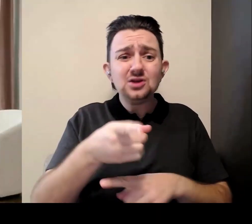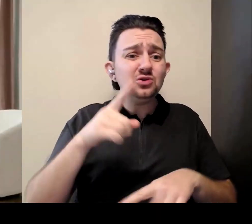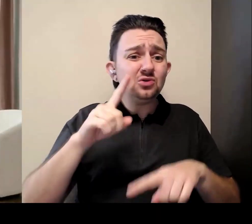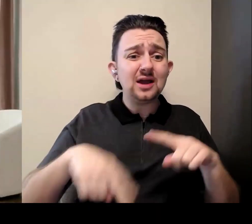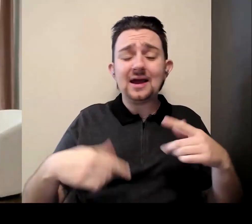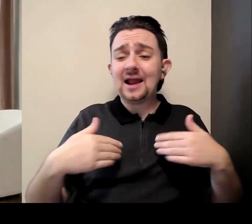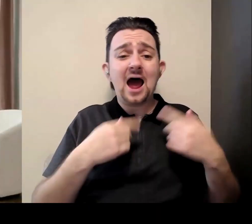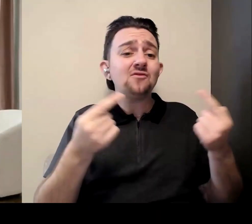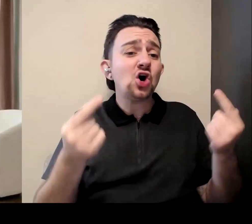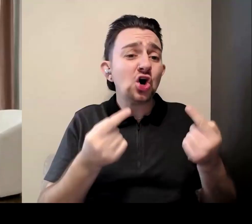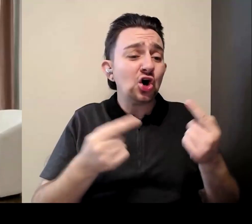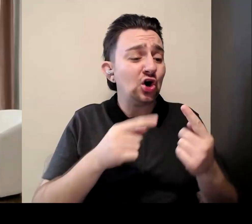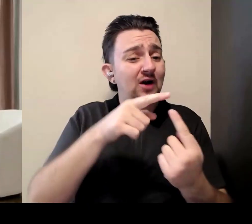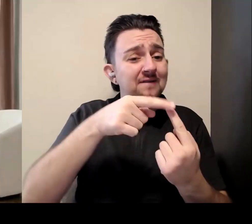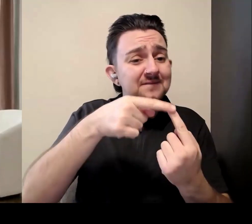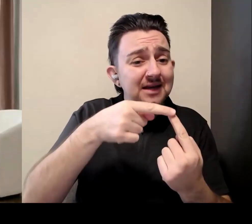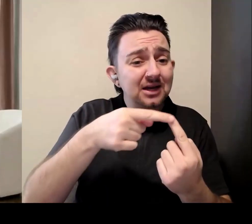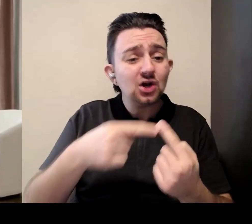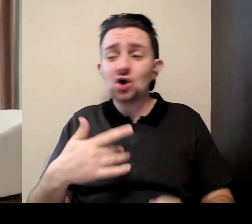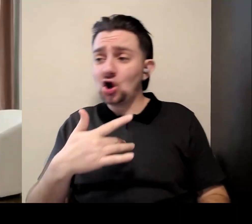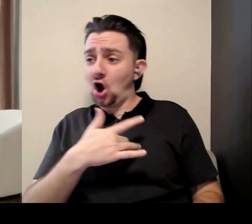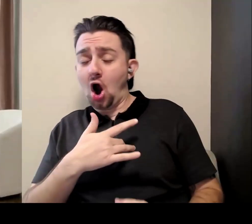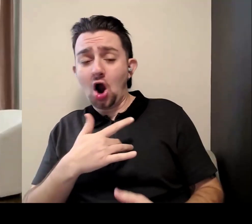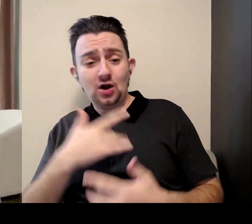Absolutely. Well said. Absolutely.